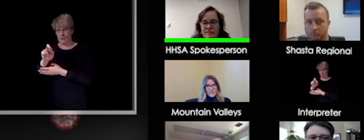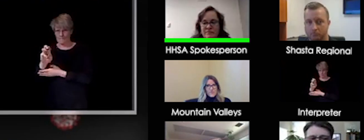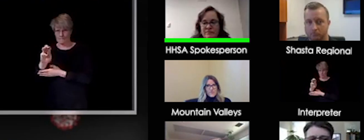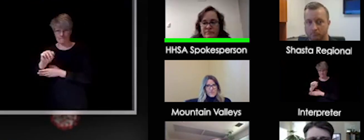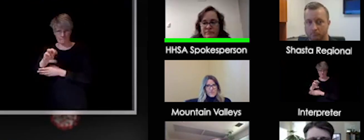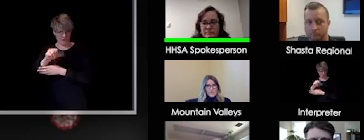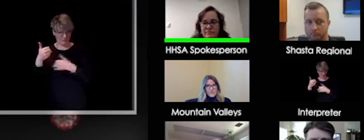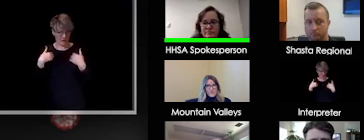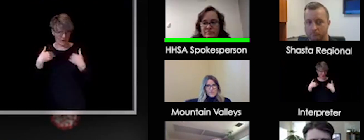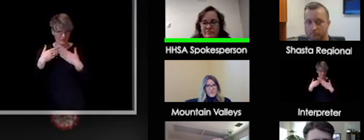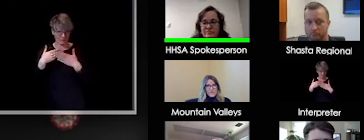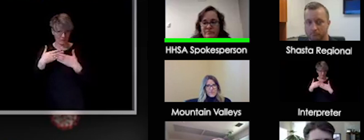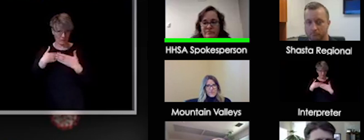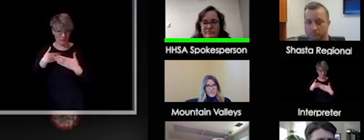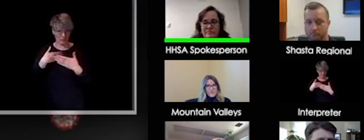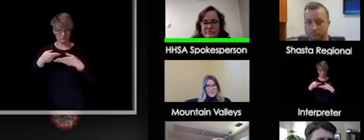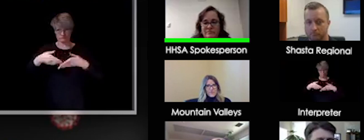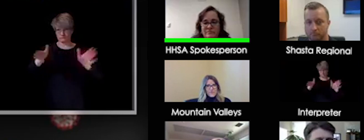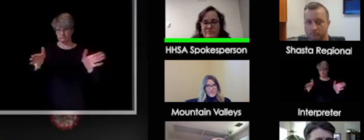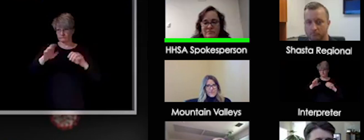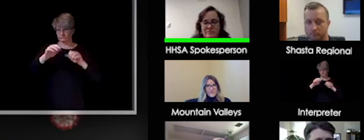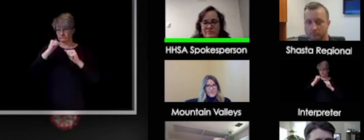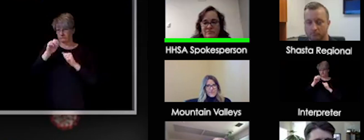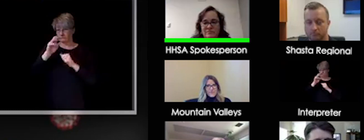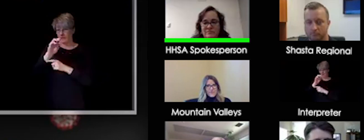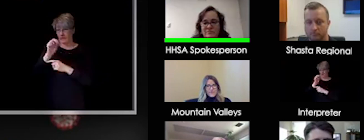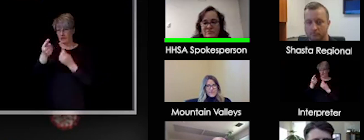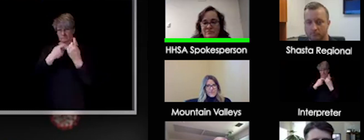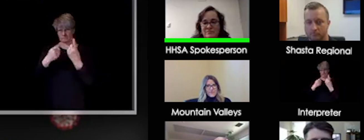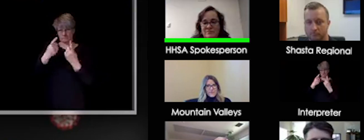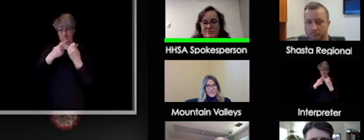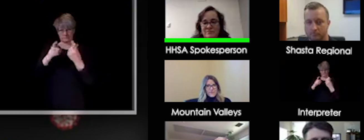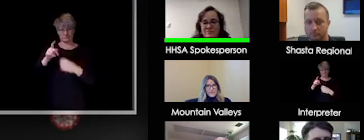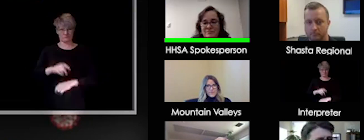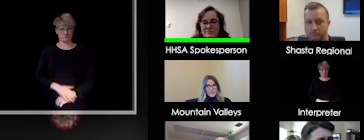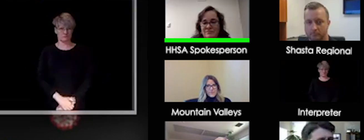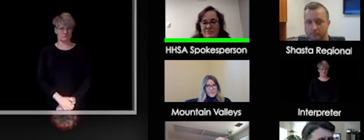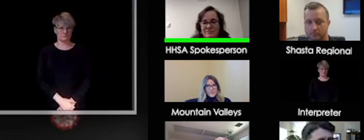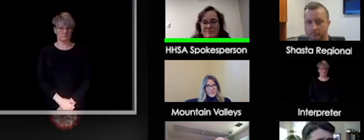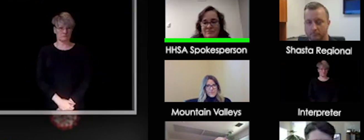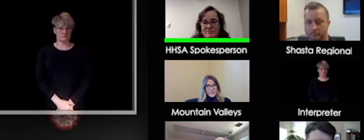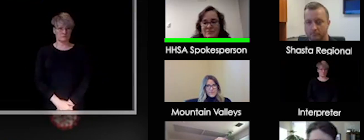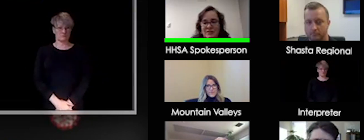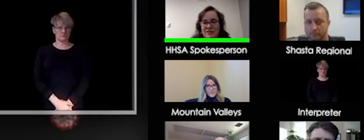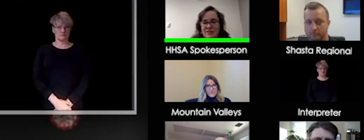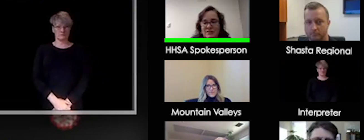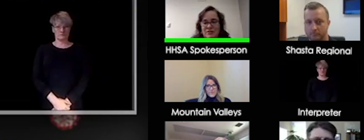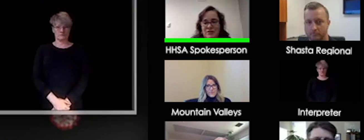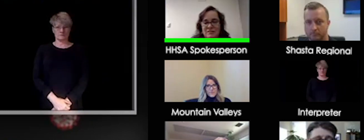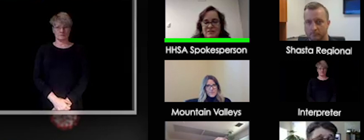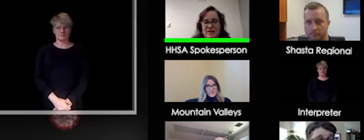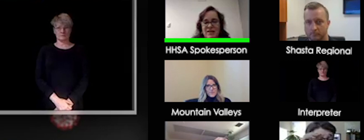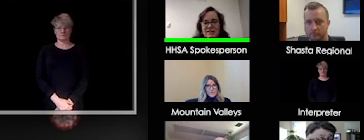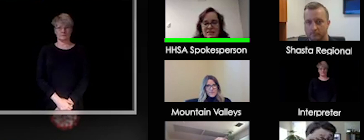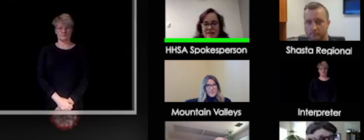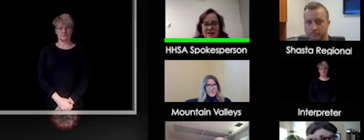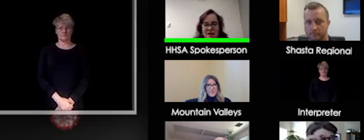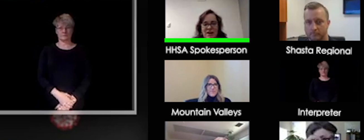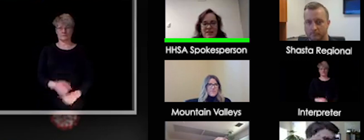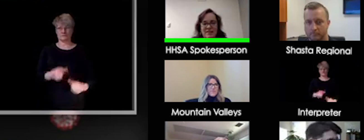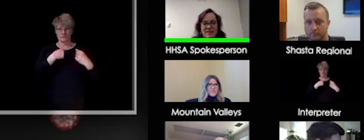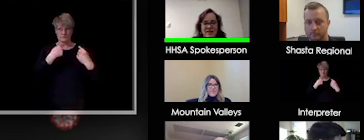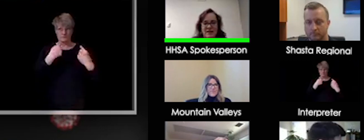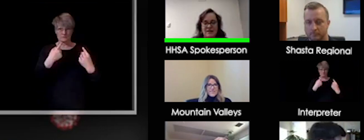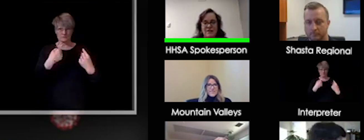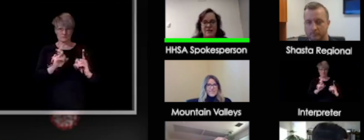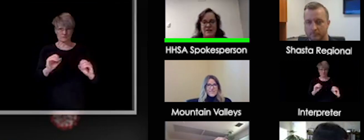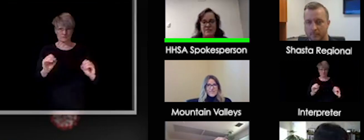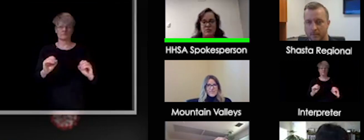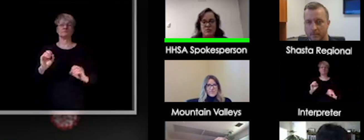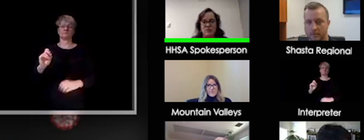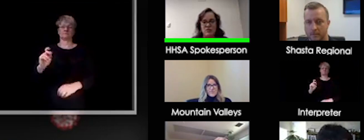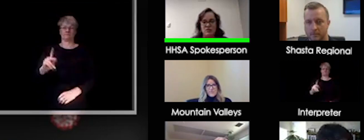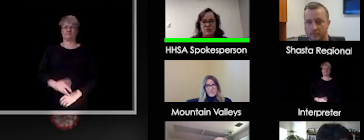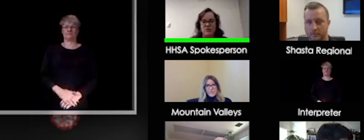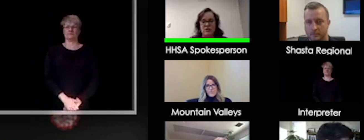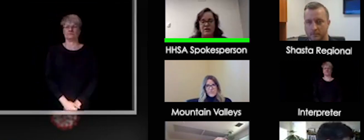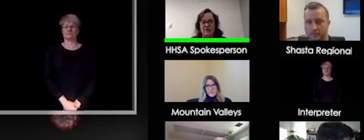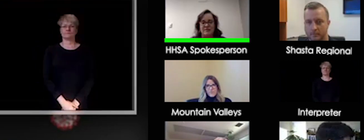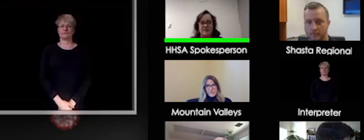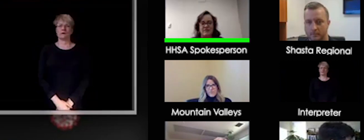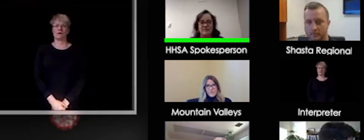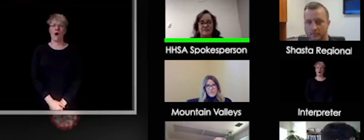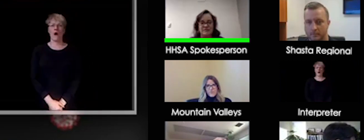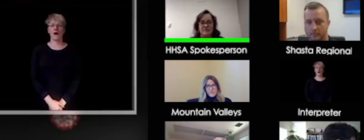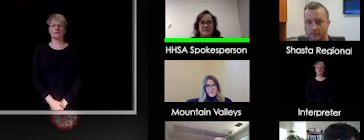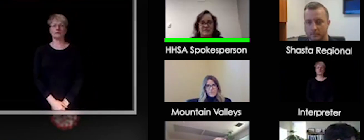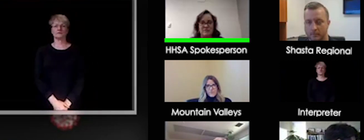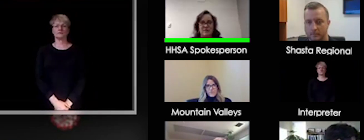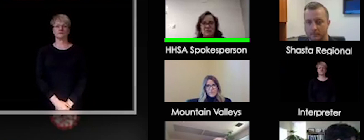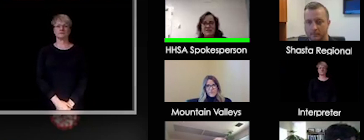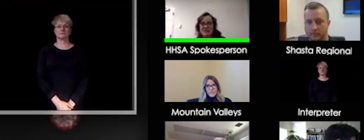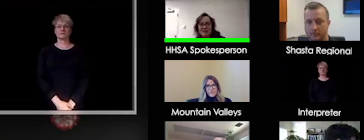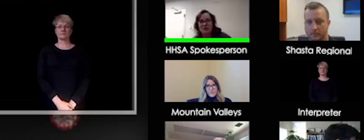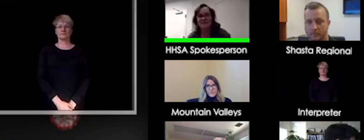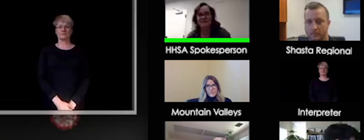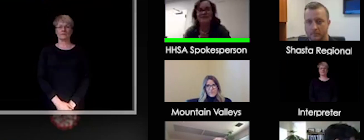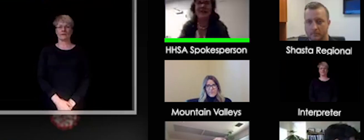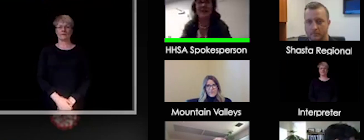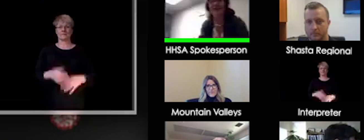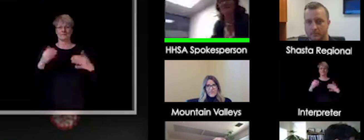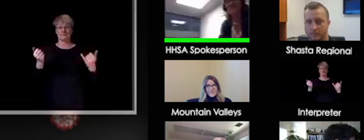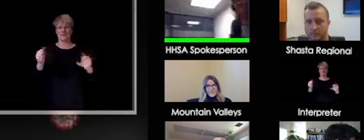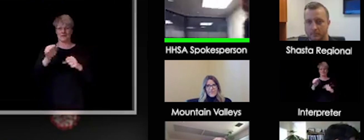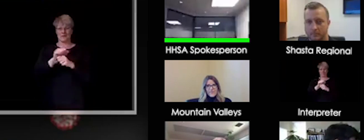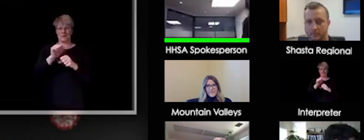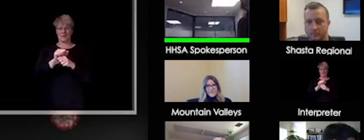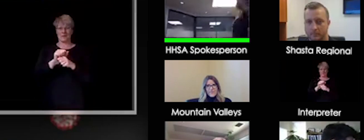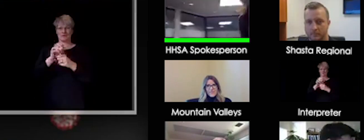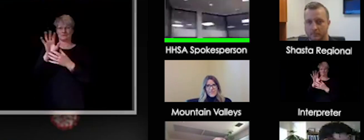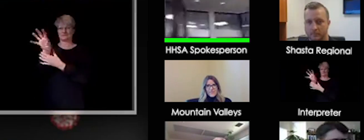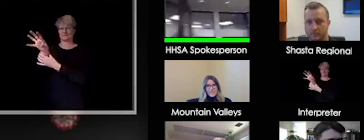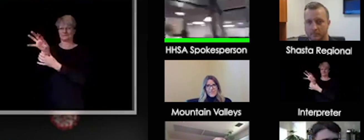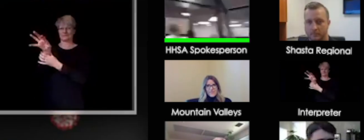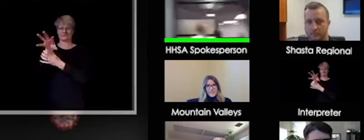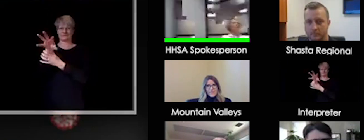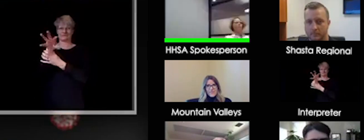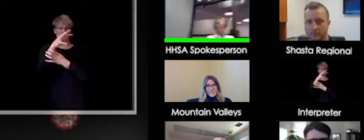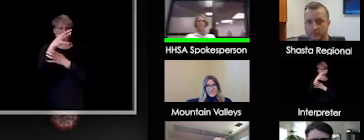Not so far, okay. Alright, then I am going to spin my workstation around and Dr. Ramstrom